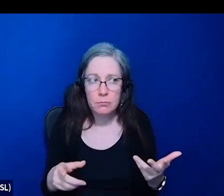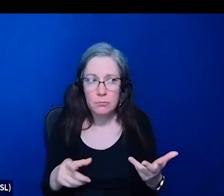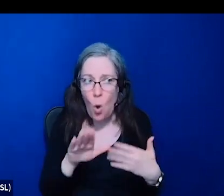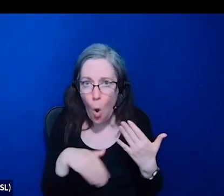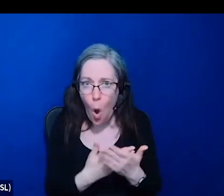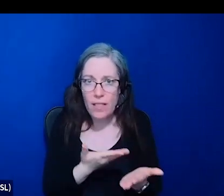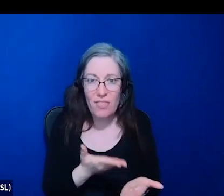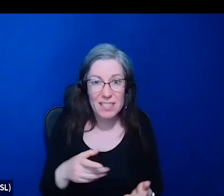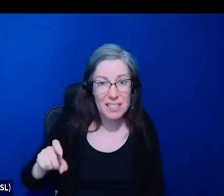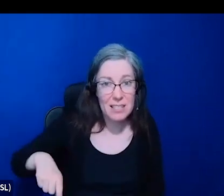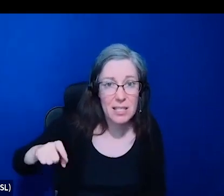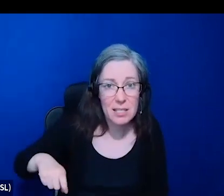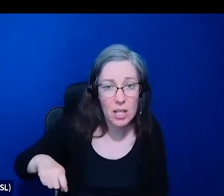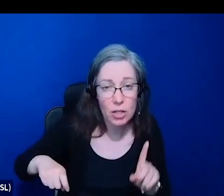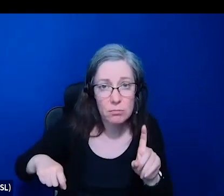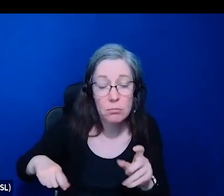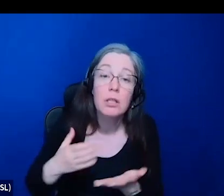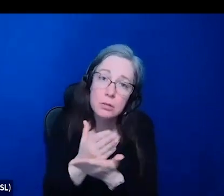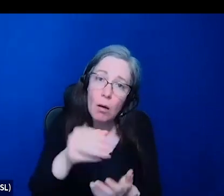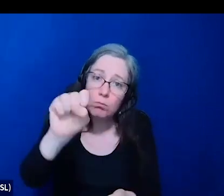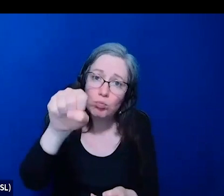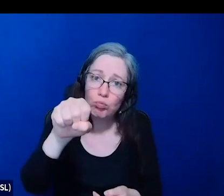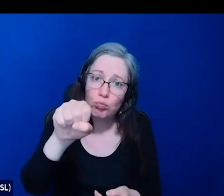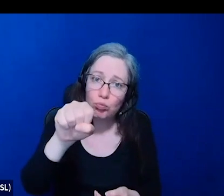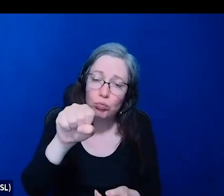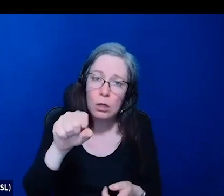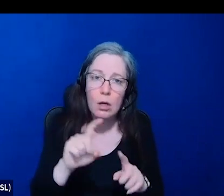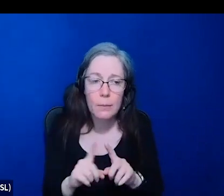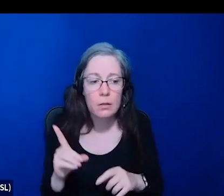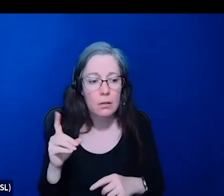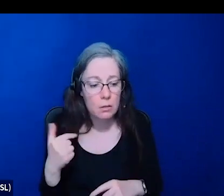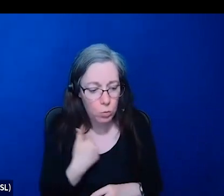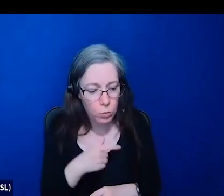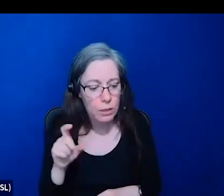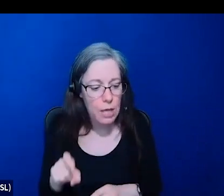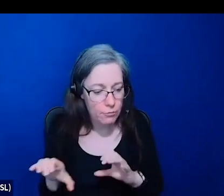Certainly, some of it is necessary, but do we need to do, for example, Arctic training